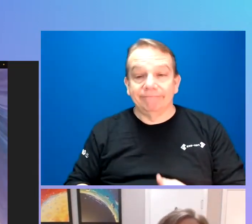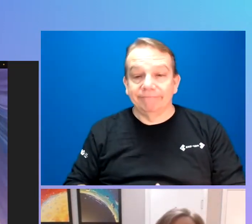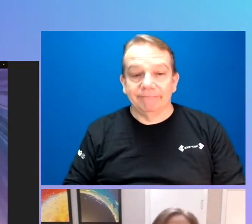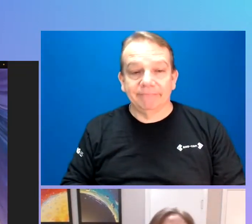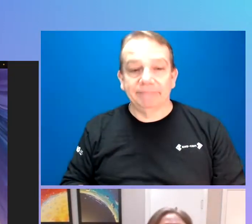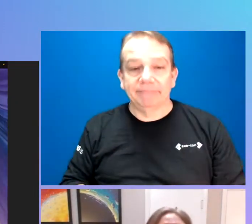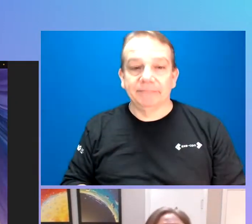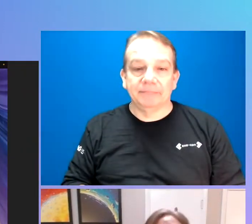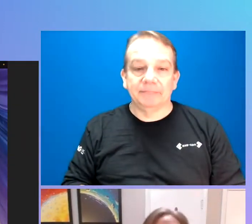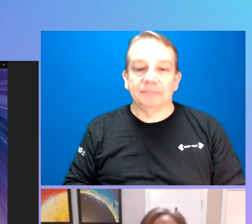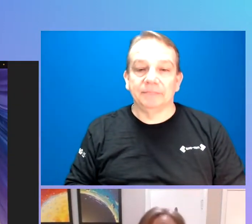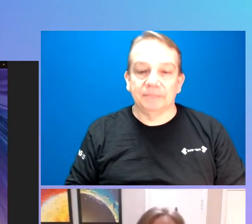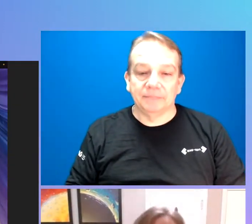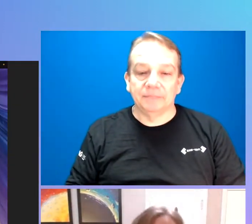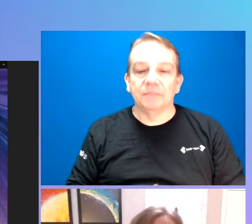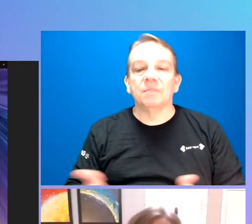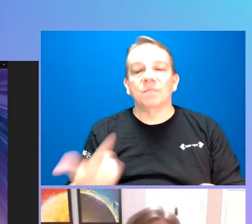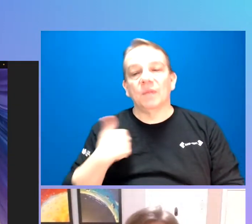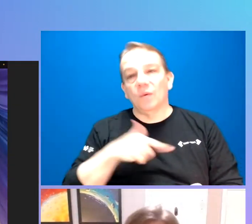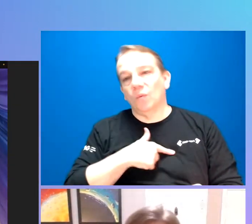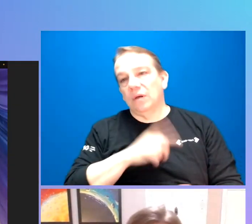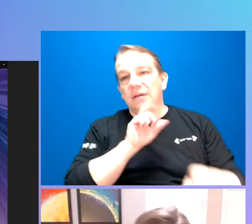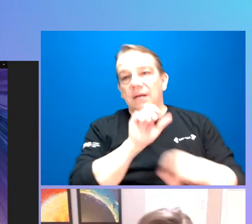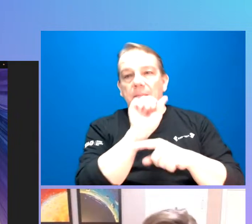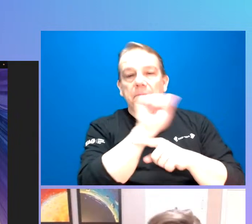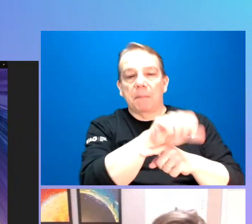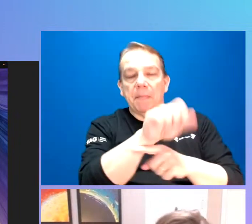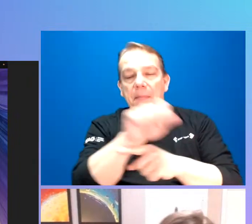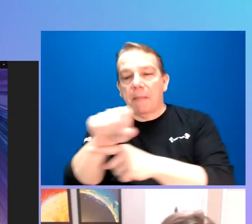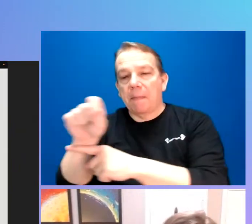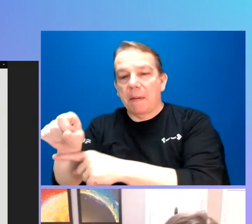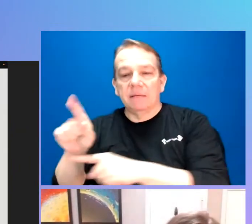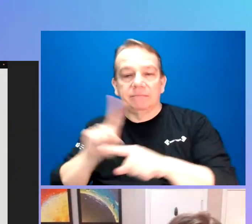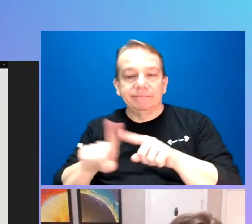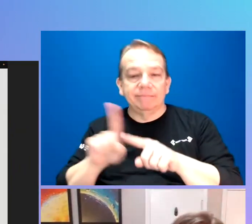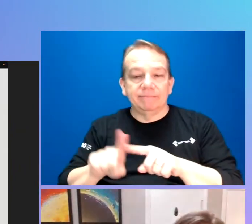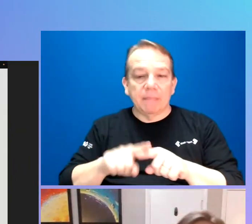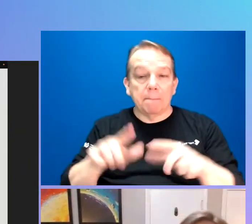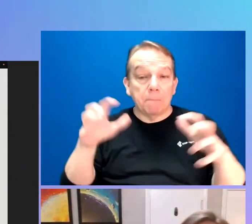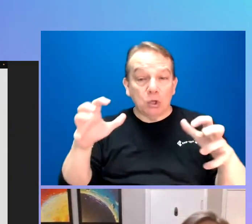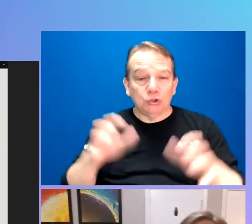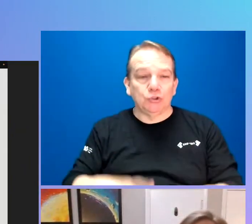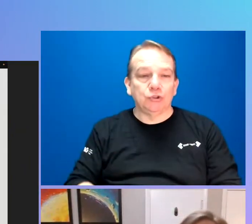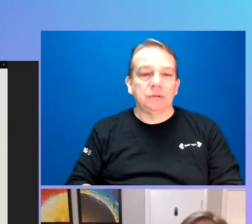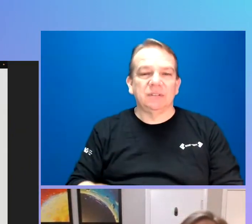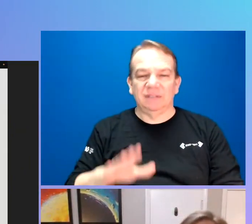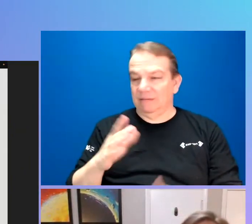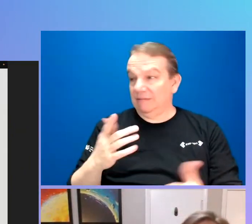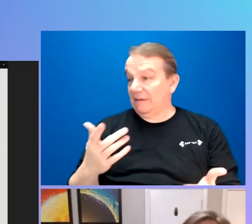we've defeated a bunch of monsters, but what do I do with